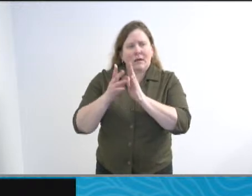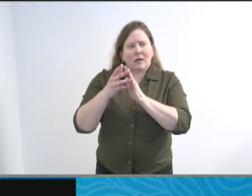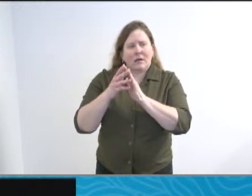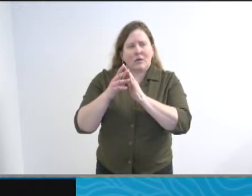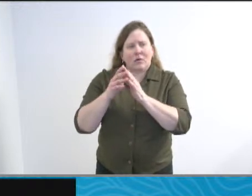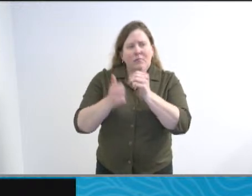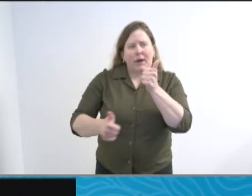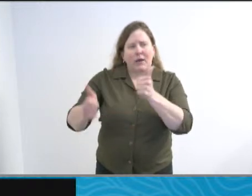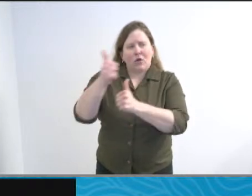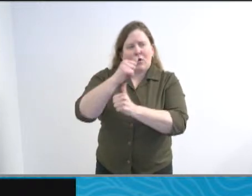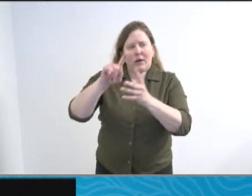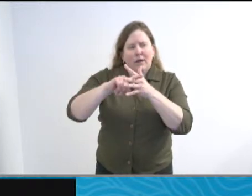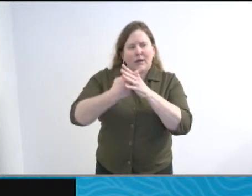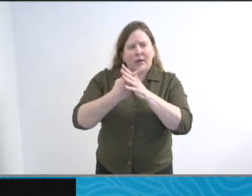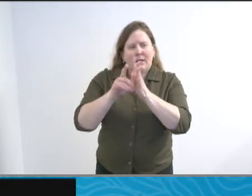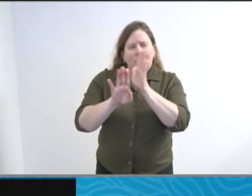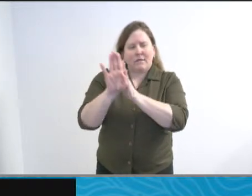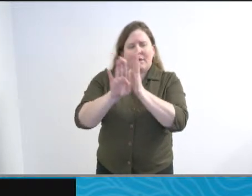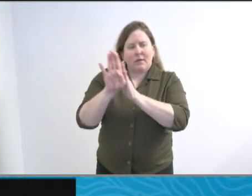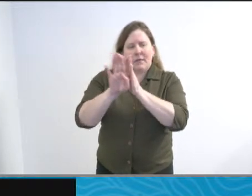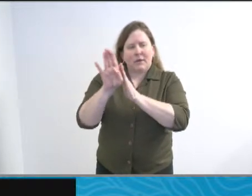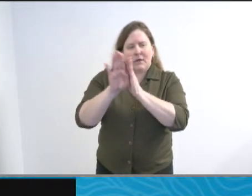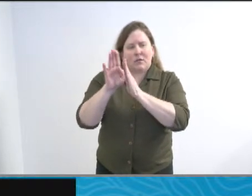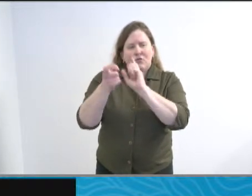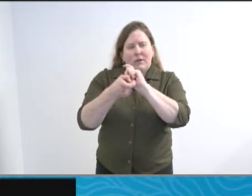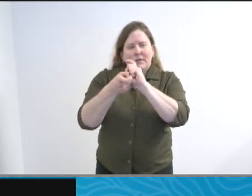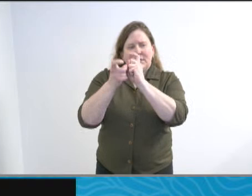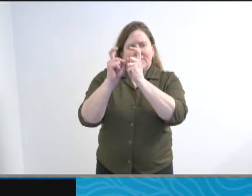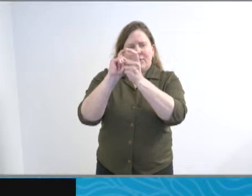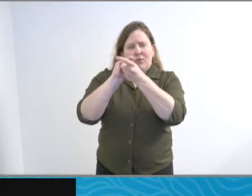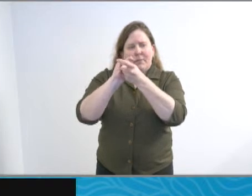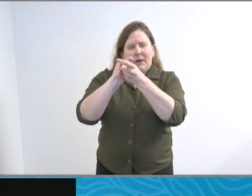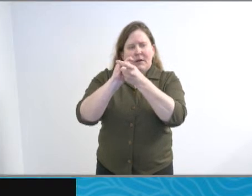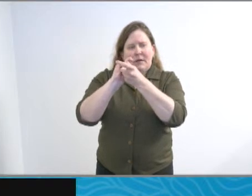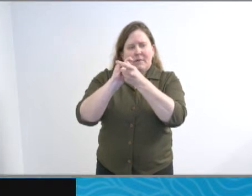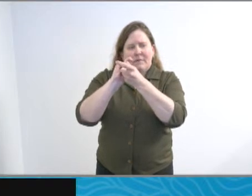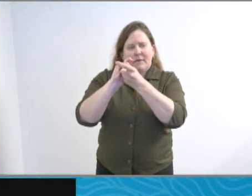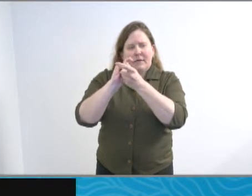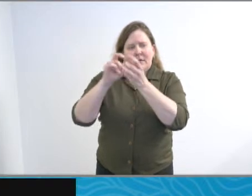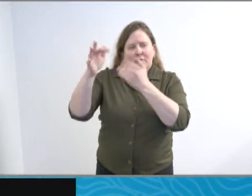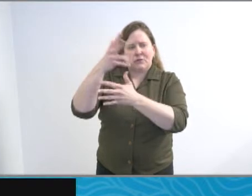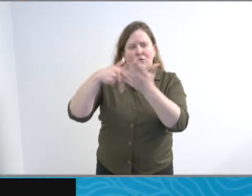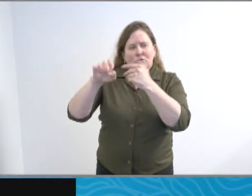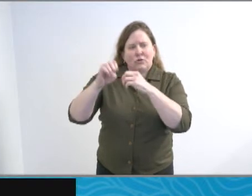So the two things on the side that you see, engagement and goals, we're gonna animate it to show you